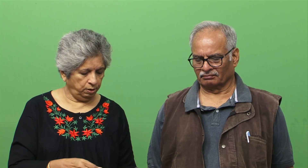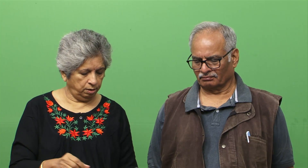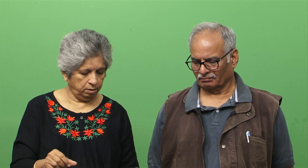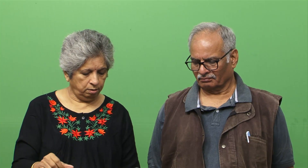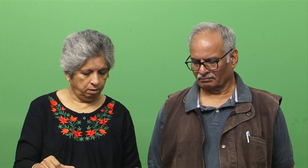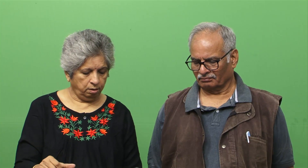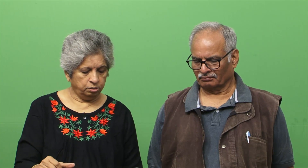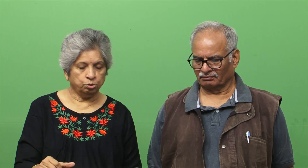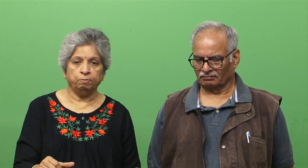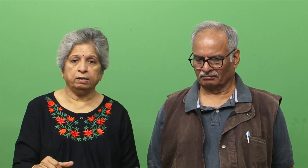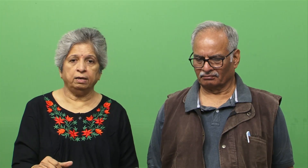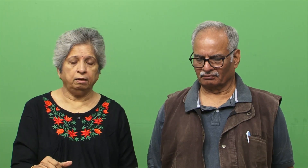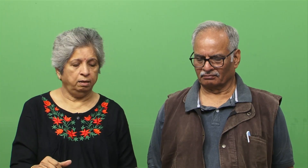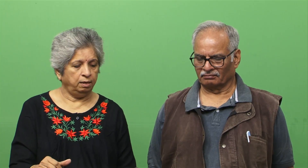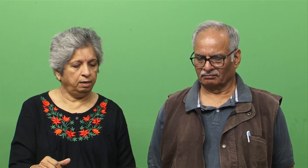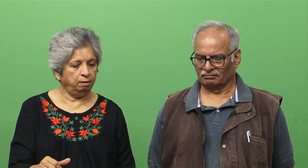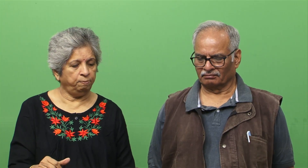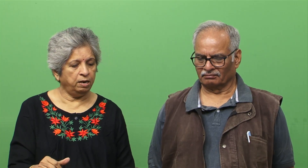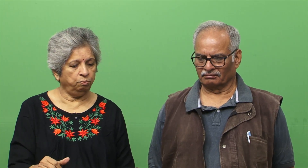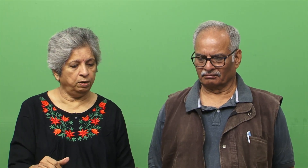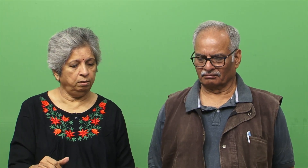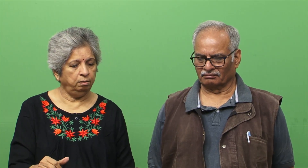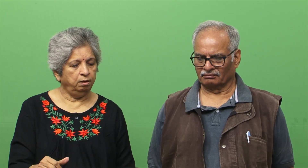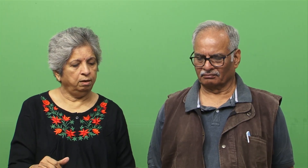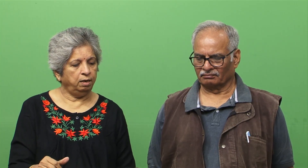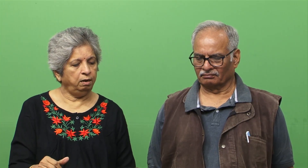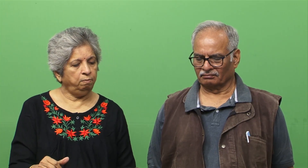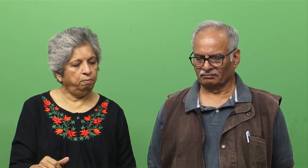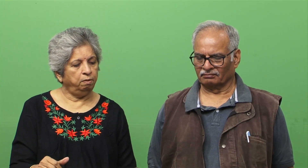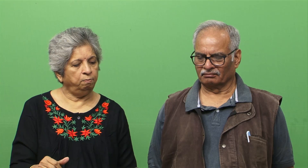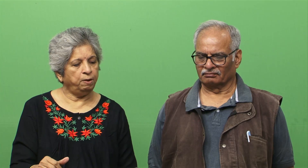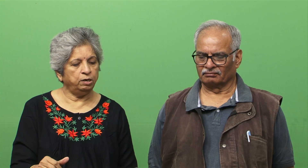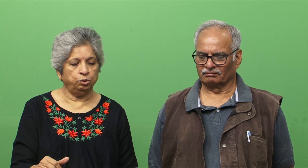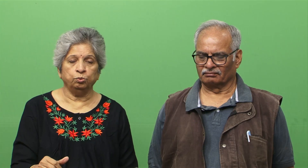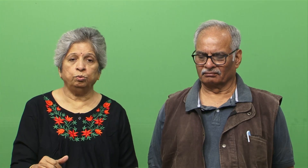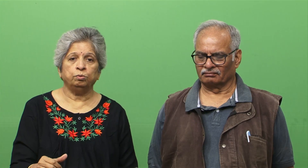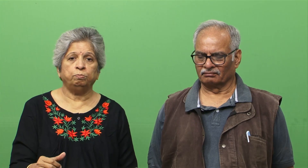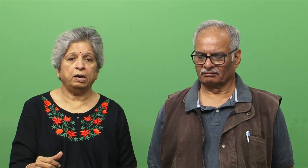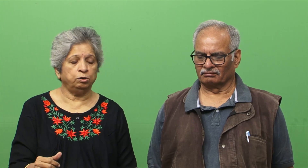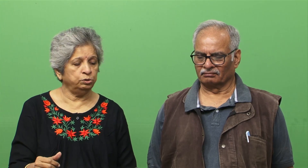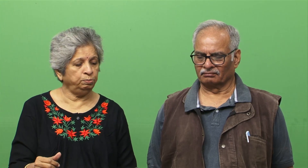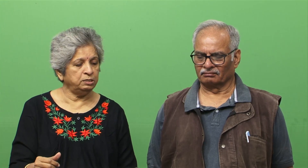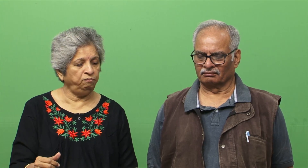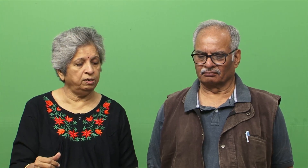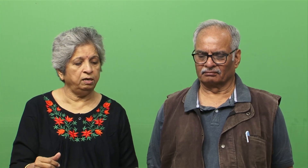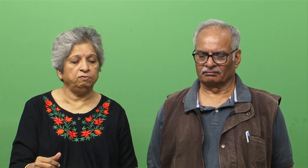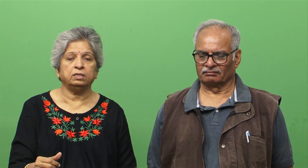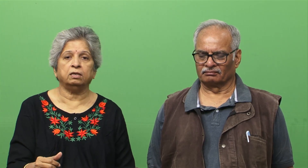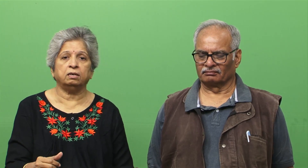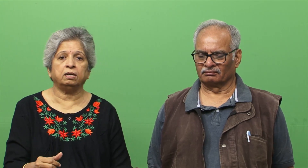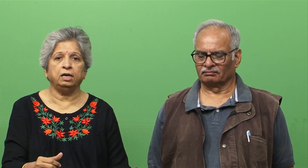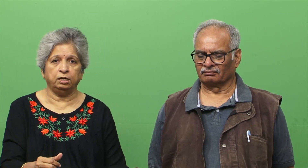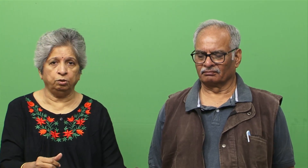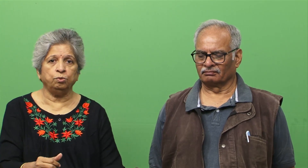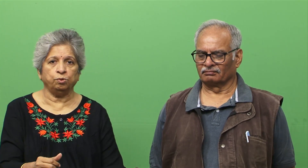learn Stomach Care in part one and part two part two specifically with uh related to col